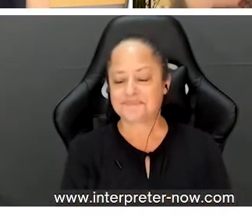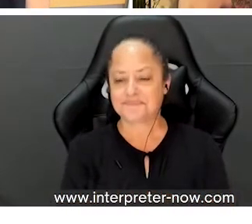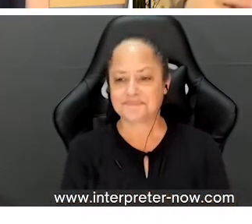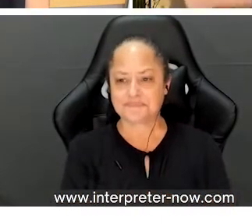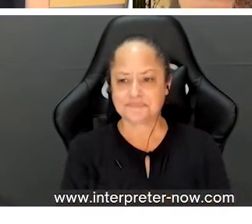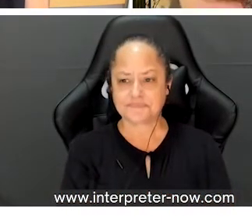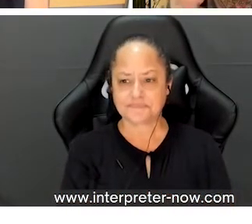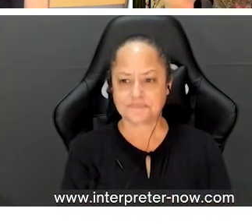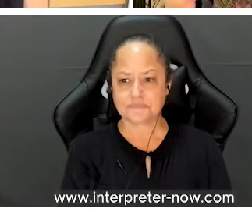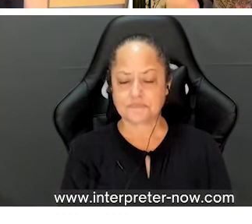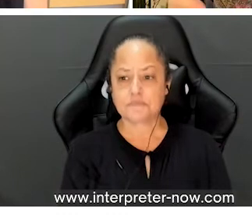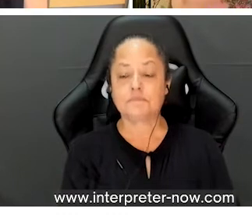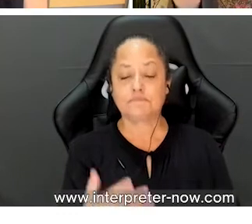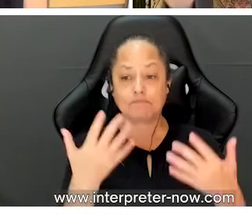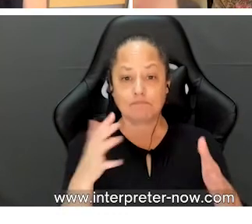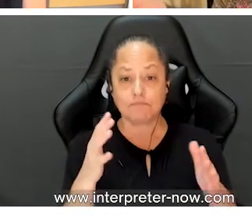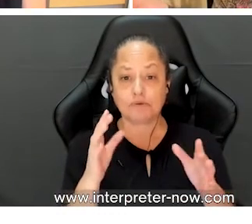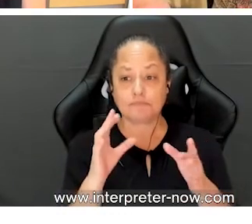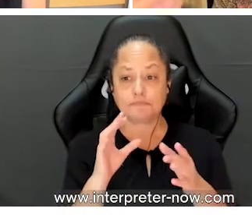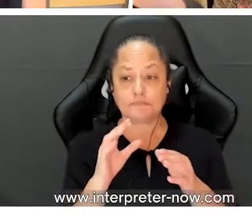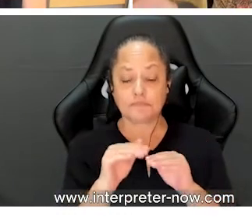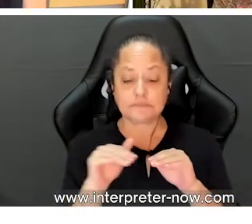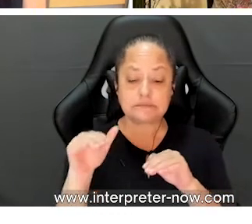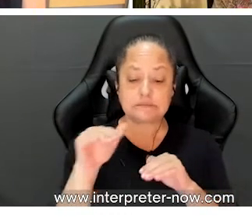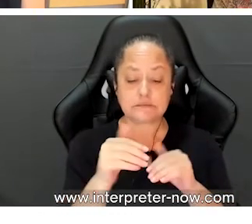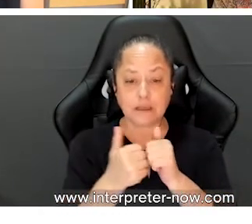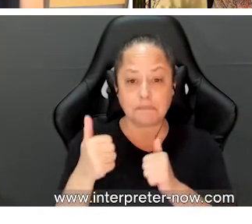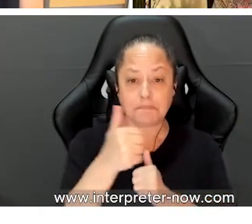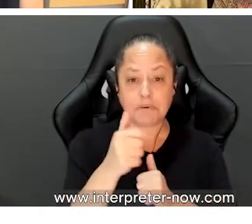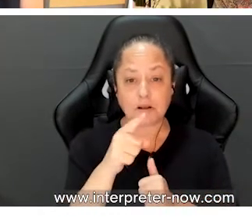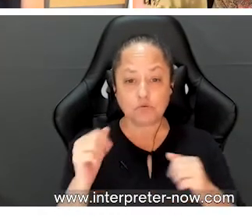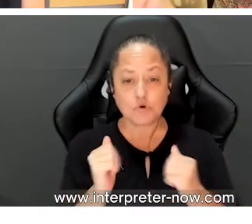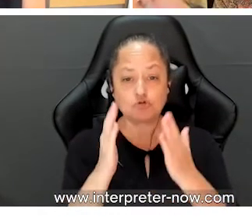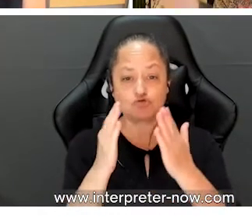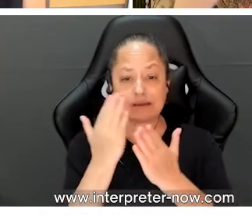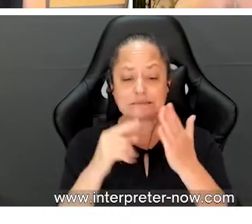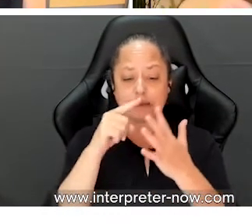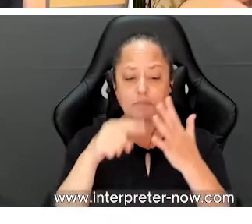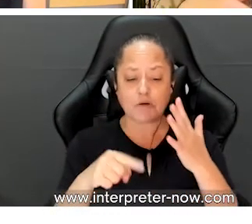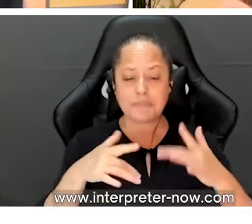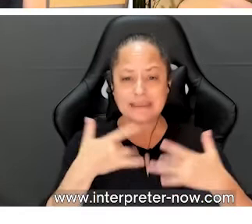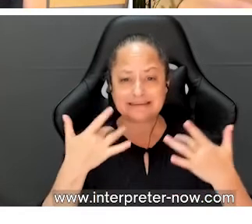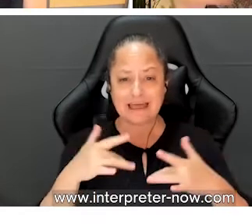Having said that, going a step beyond, if you do address some of these kinds of events, but not all of them.